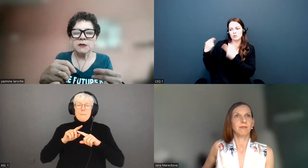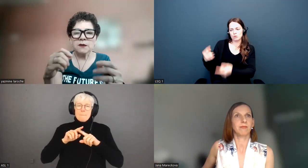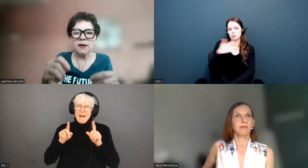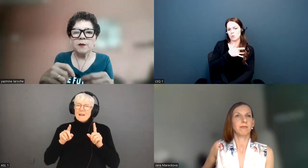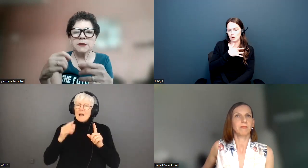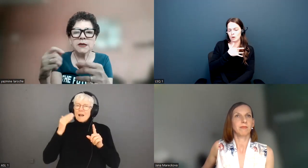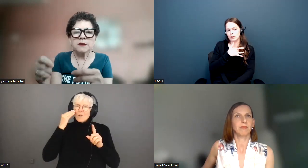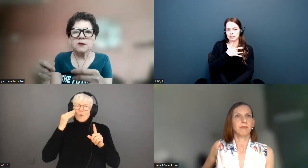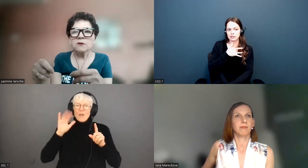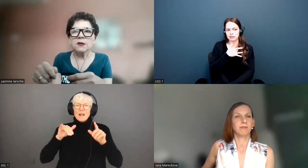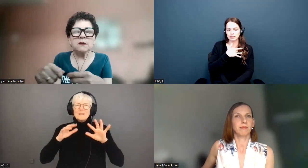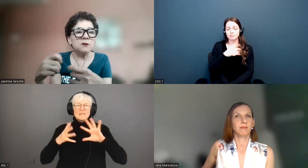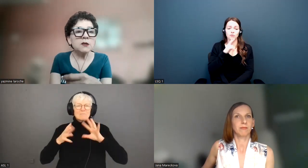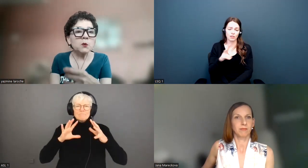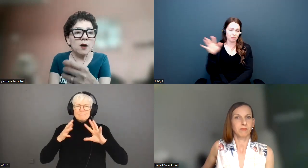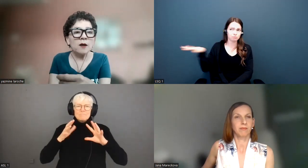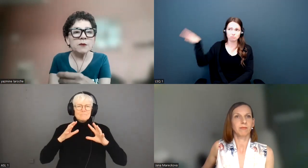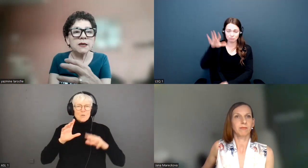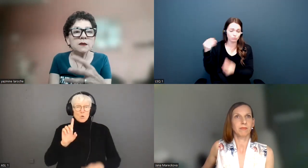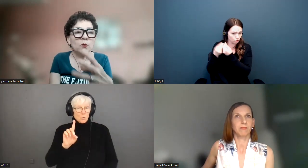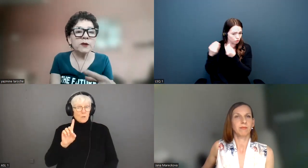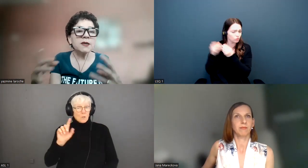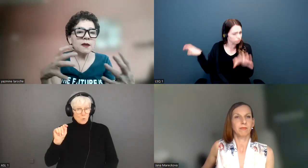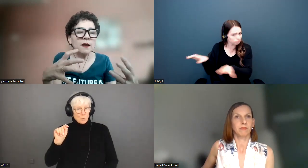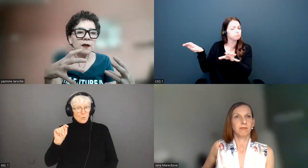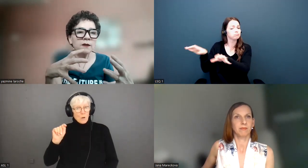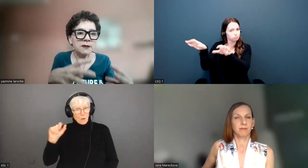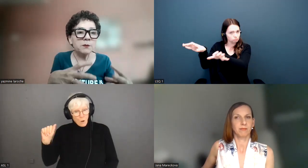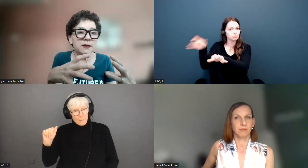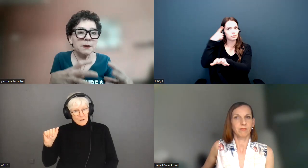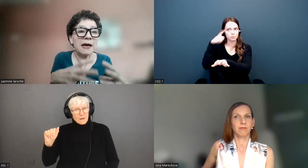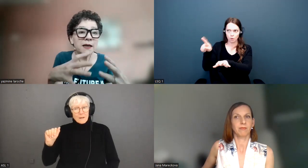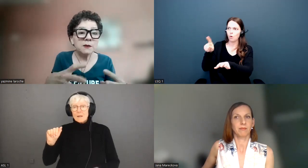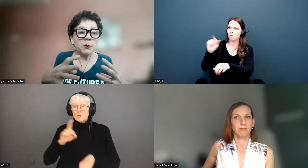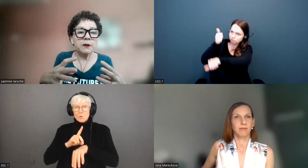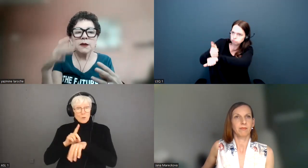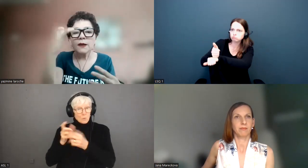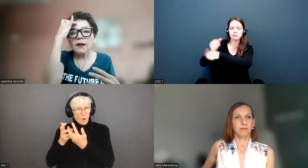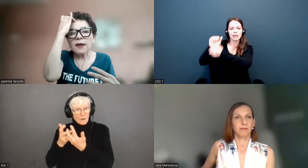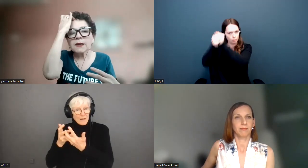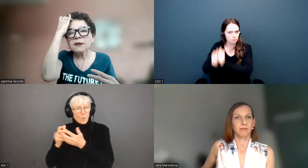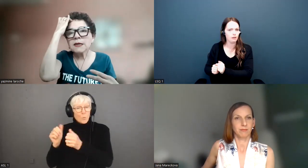done on the updates to the duty to accommodate with the accessibility passport and I think